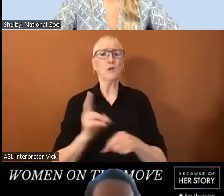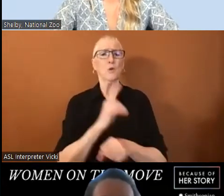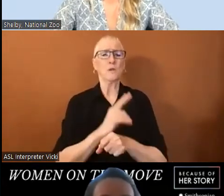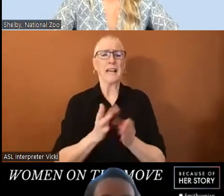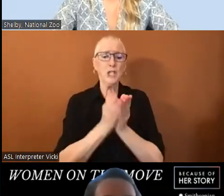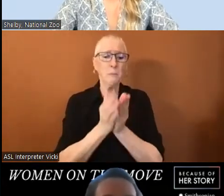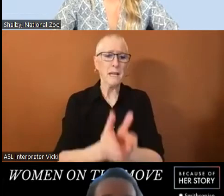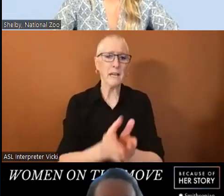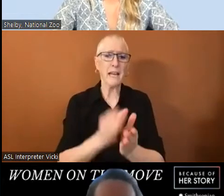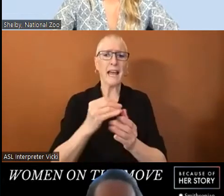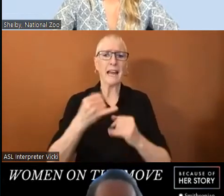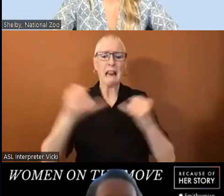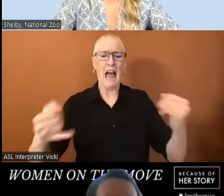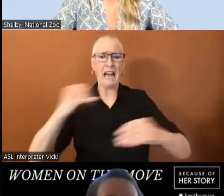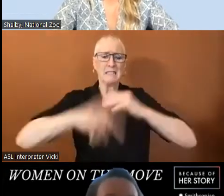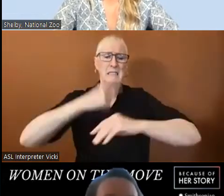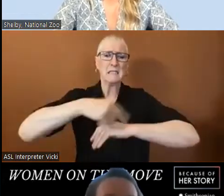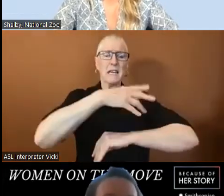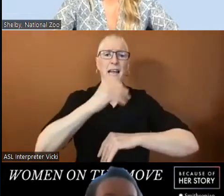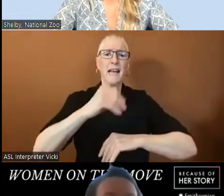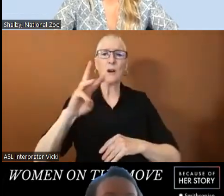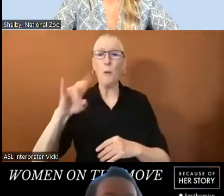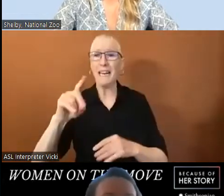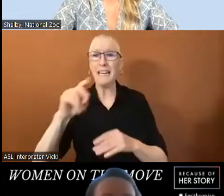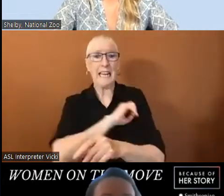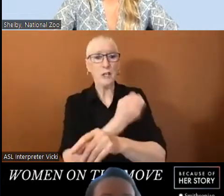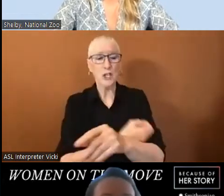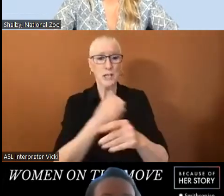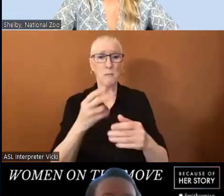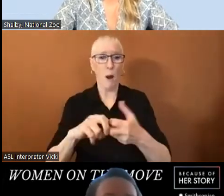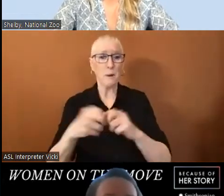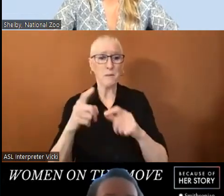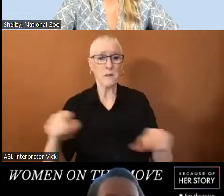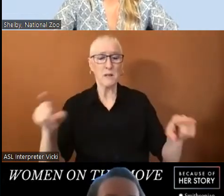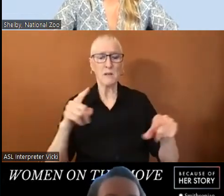and wind energy along the entire path so we track whales to find ways to protect them.